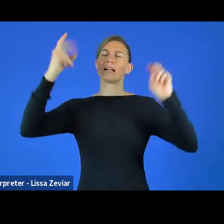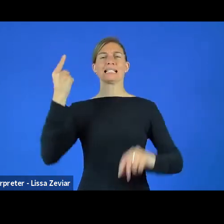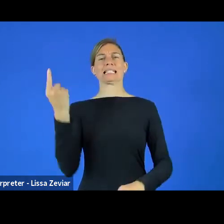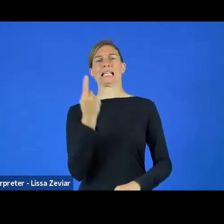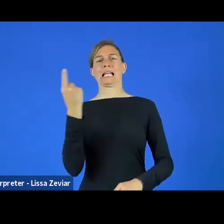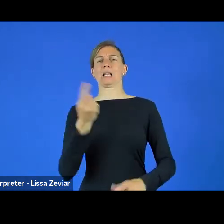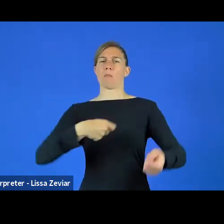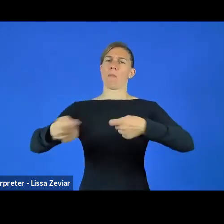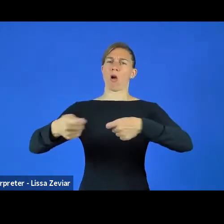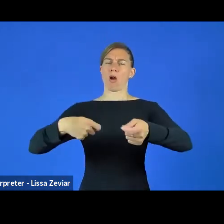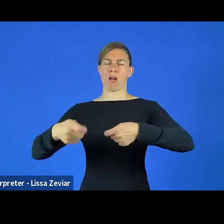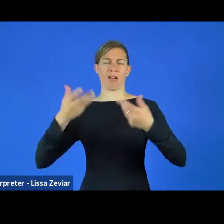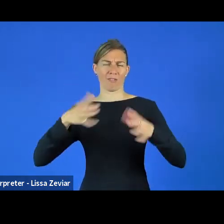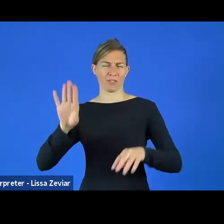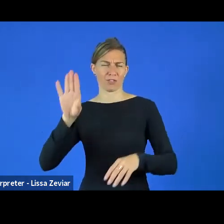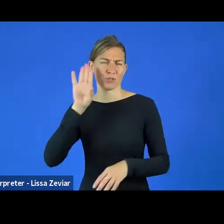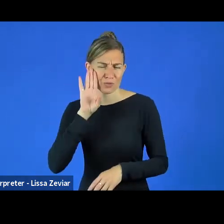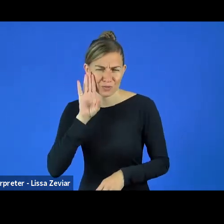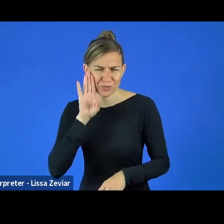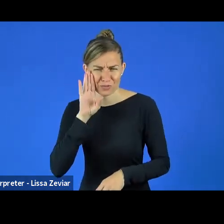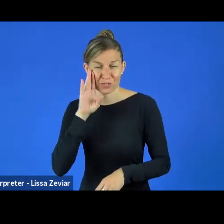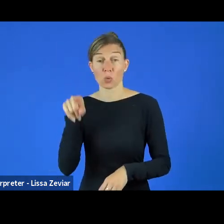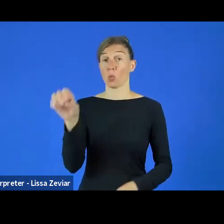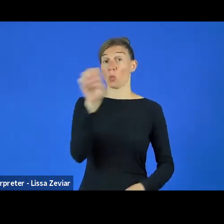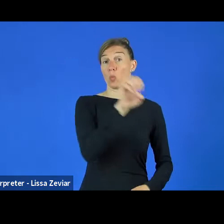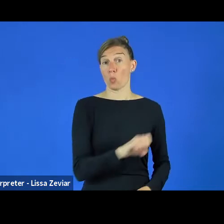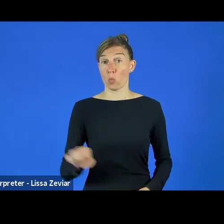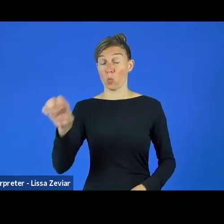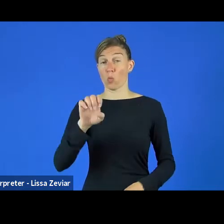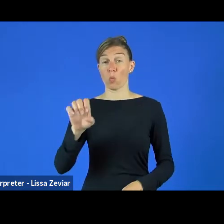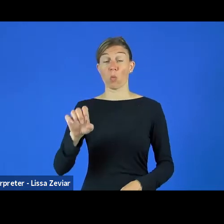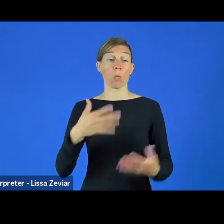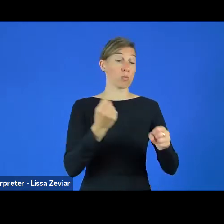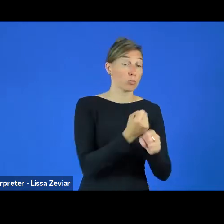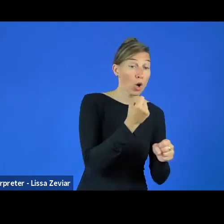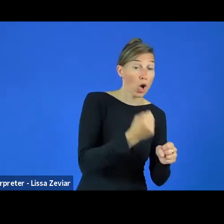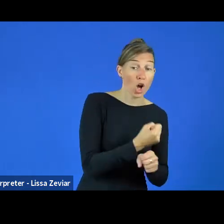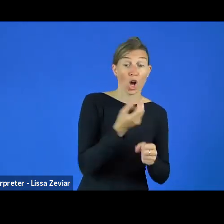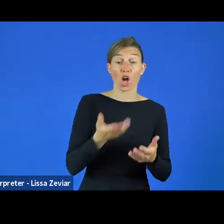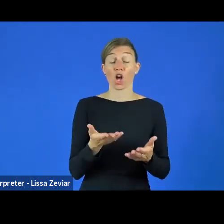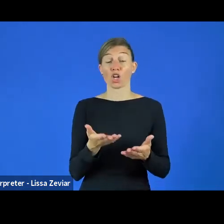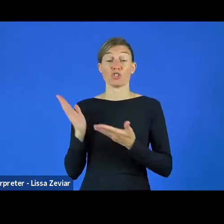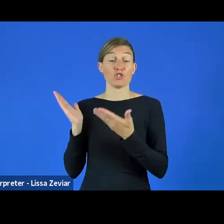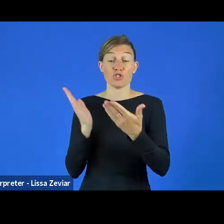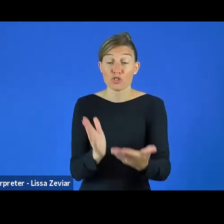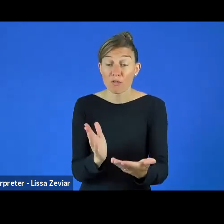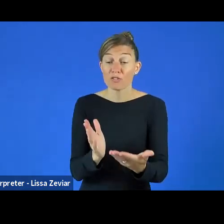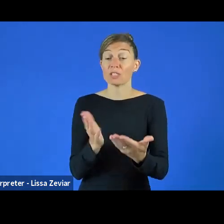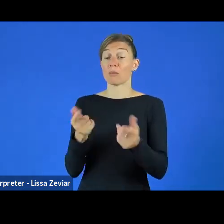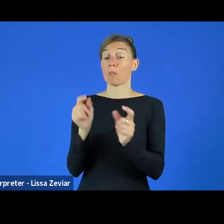This area in Europe where products, services, persons and capital can freely circulate.